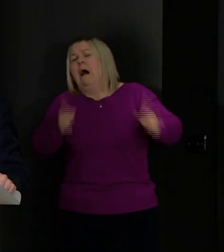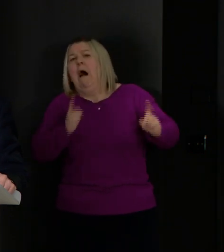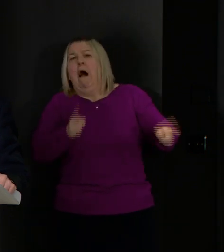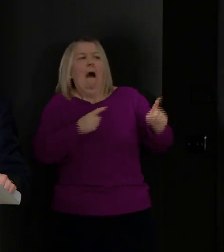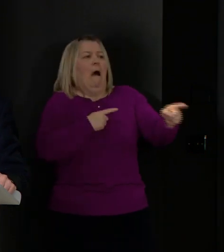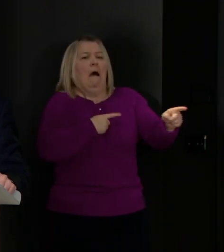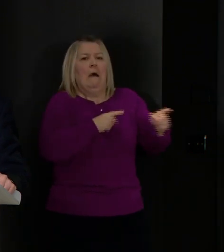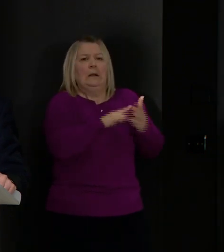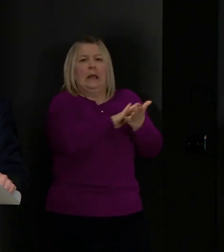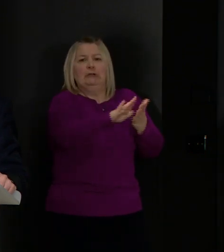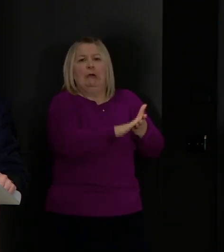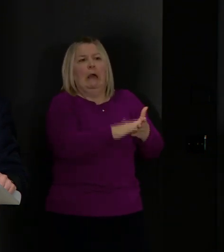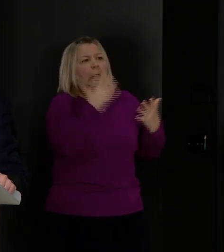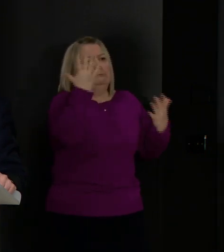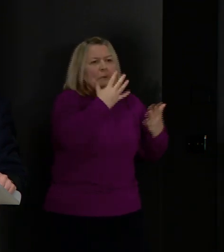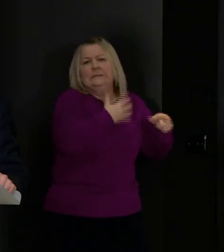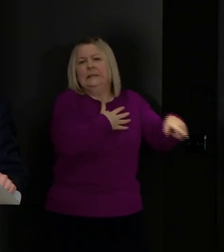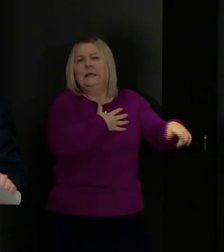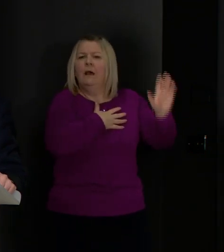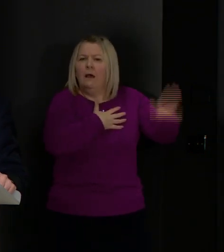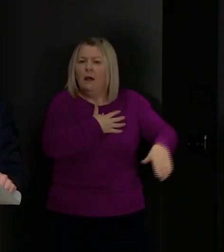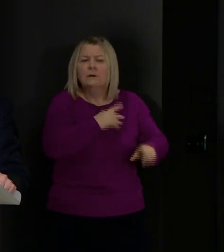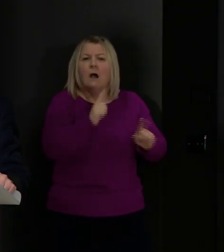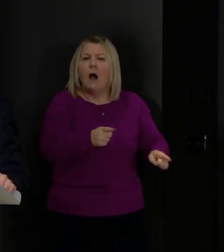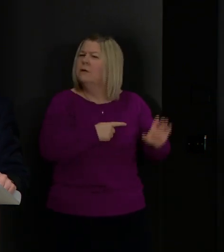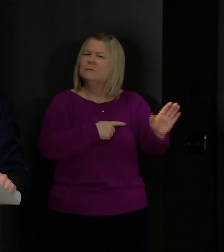NHS in the way that you'd normally wpuld. It's really important that you continue